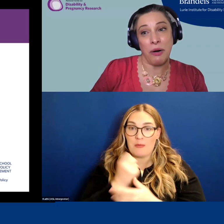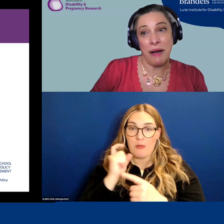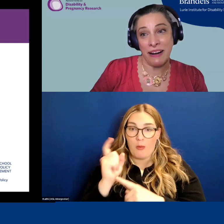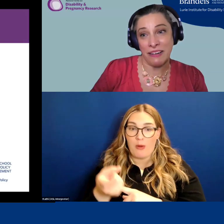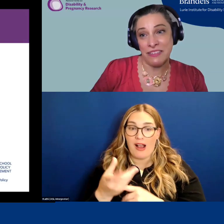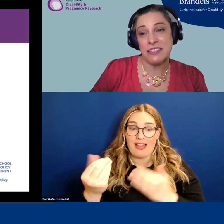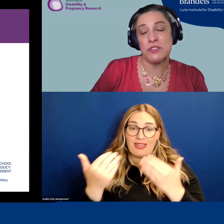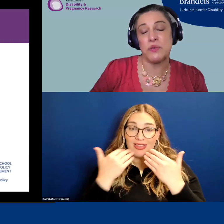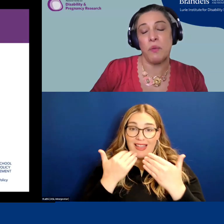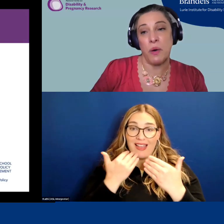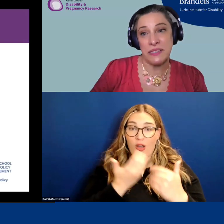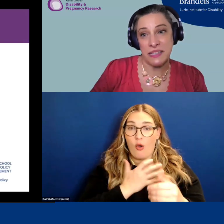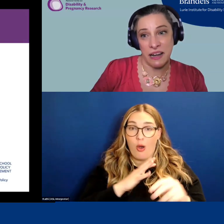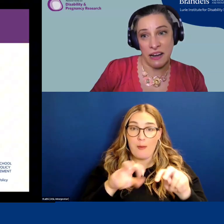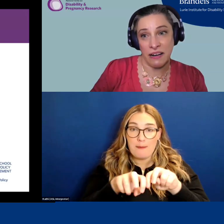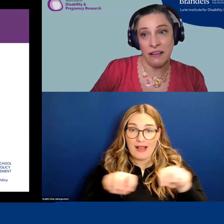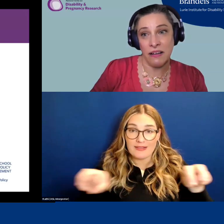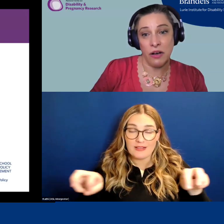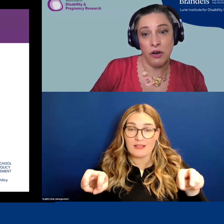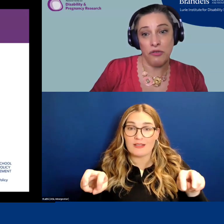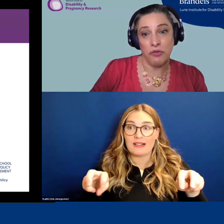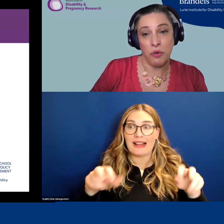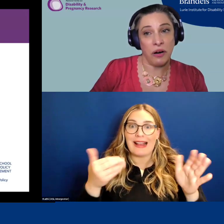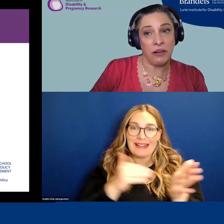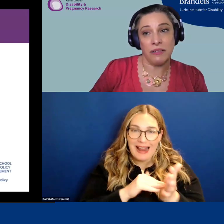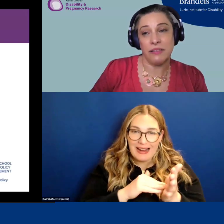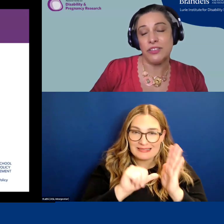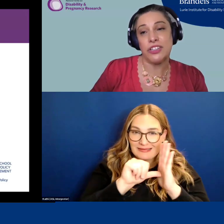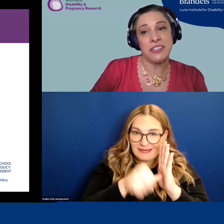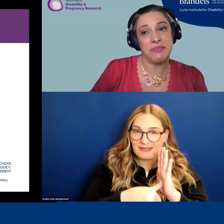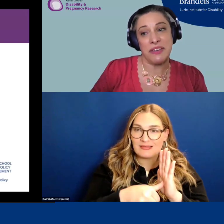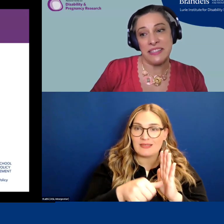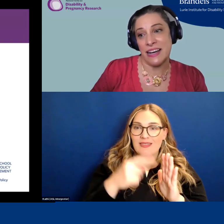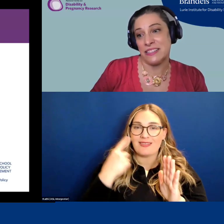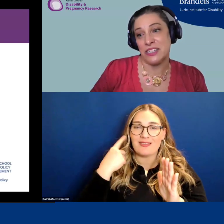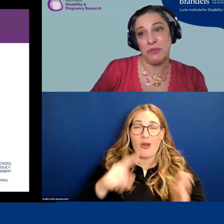our panelists once again for just a fantastic